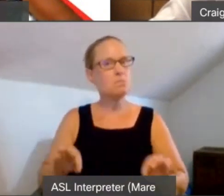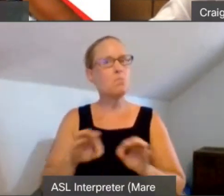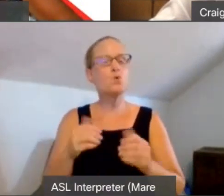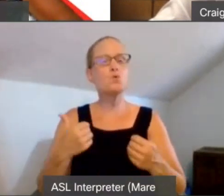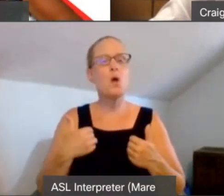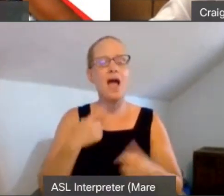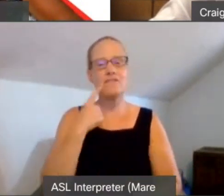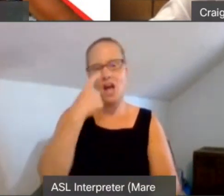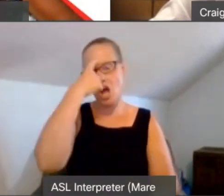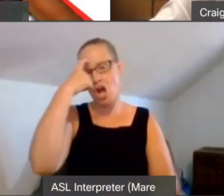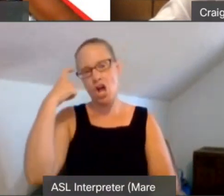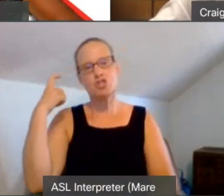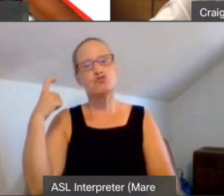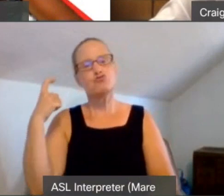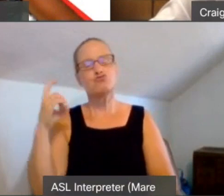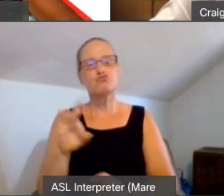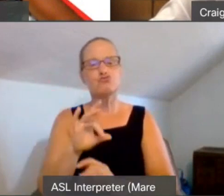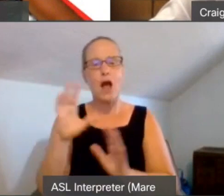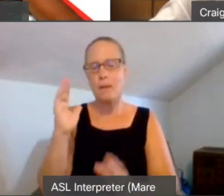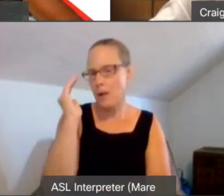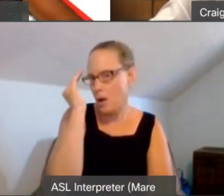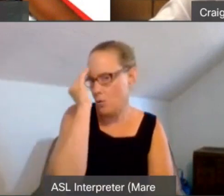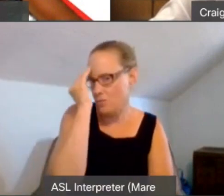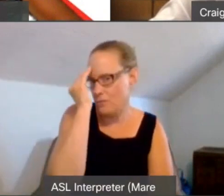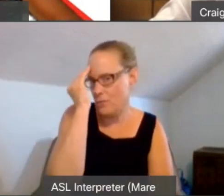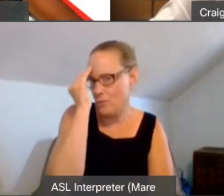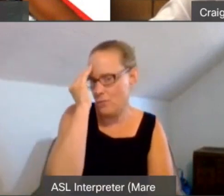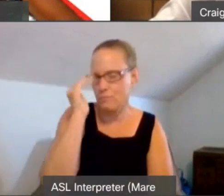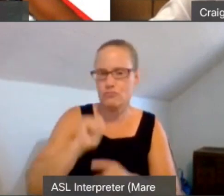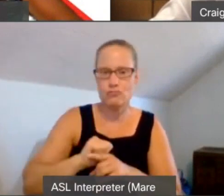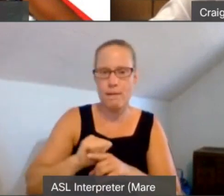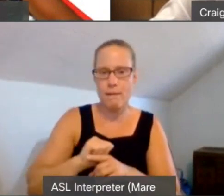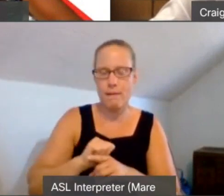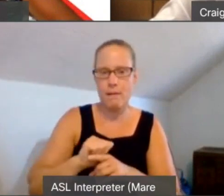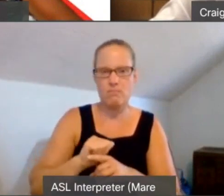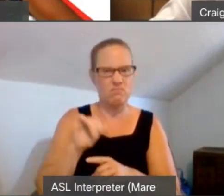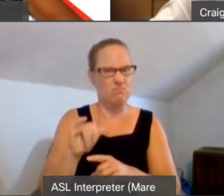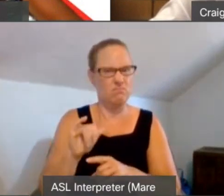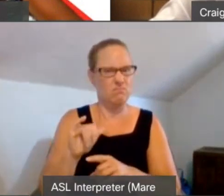I think that's huge is like how, you know, they brought up how you approach the door when you're doing